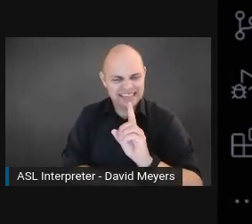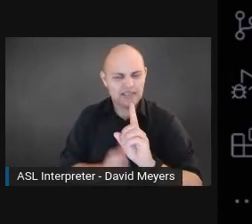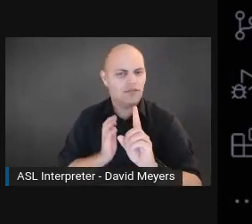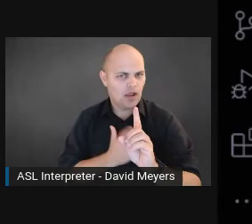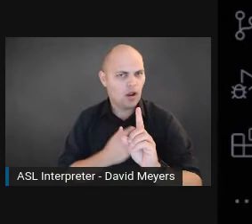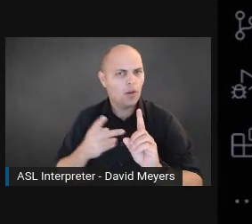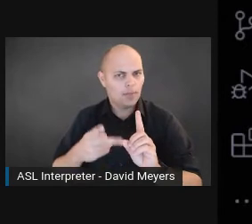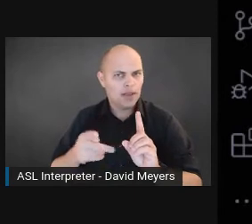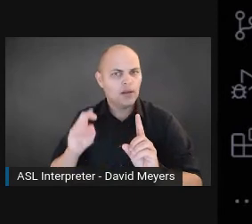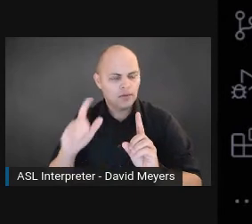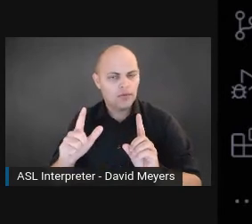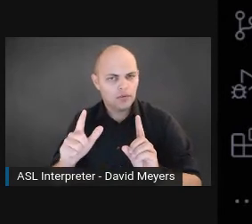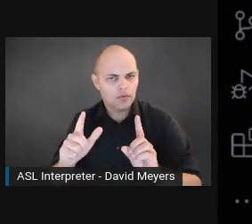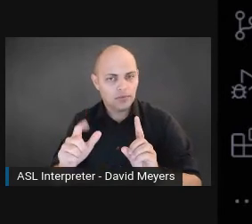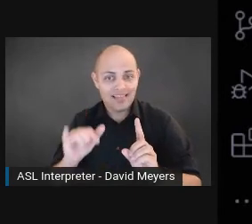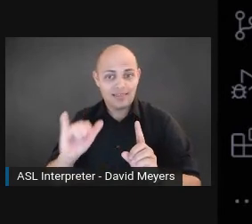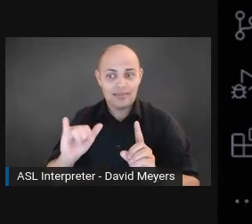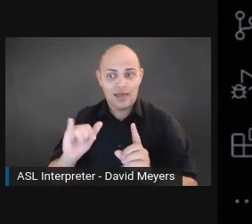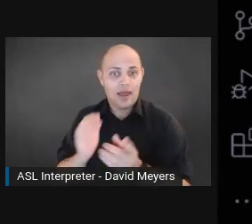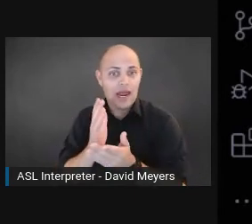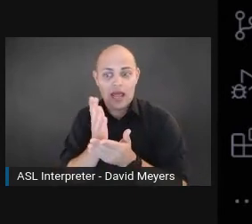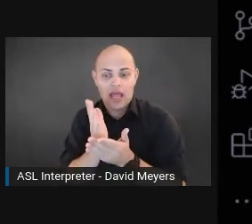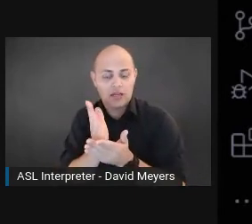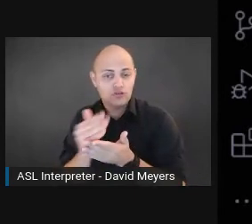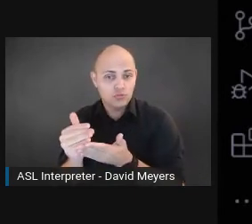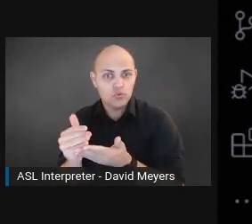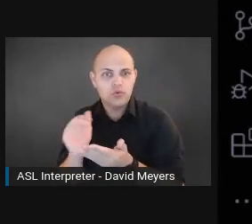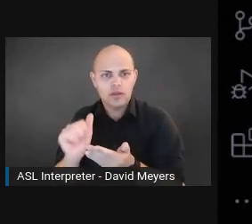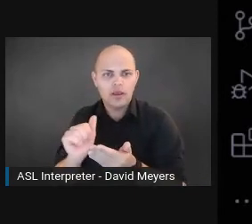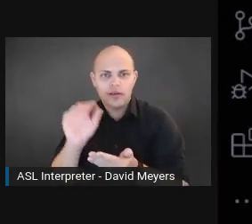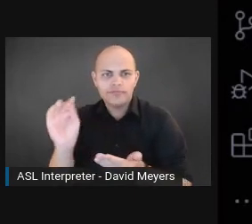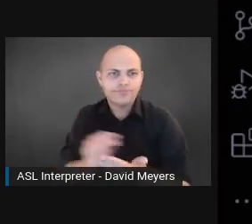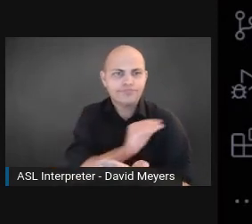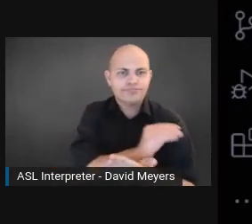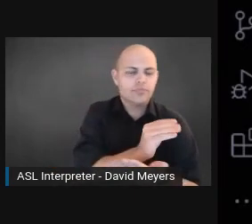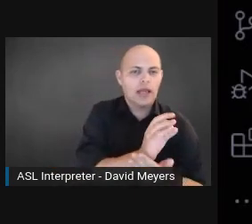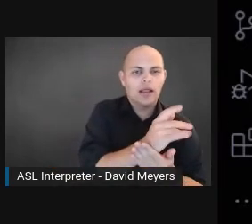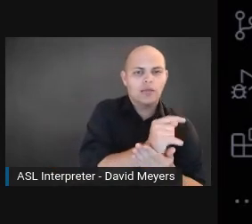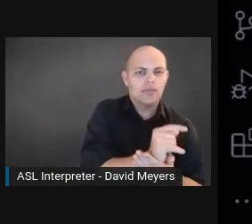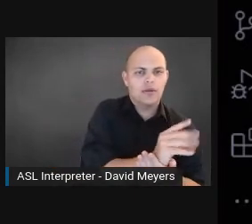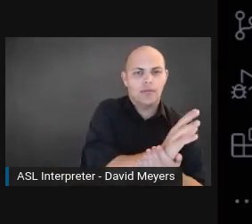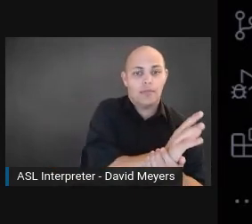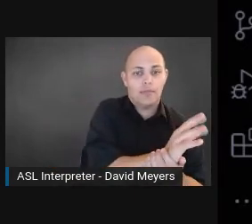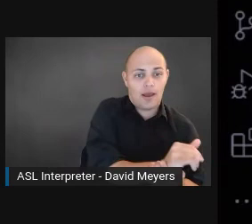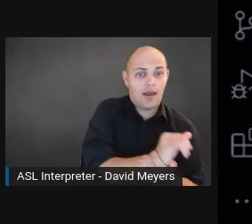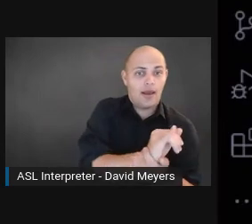We can just get this attribute and use get element by id. And now we’ve got a panel.